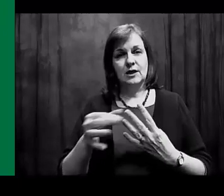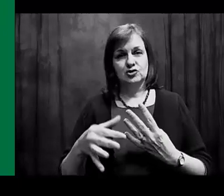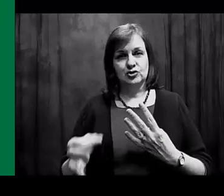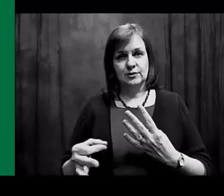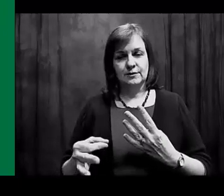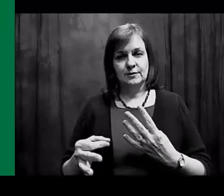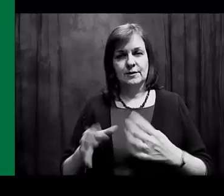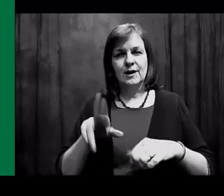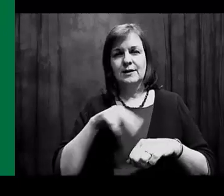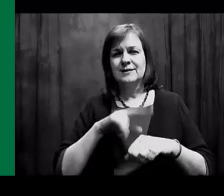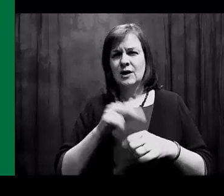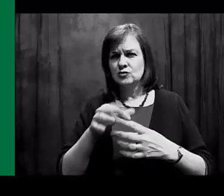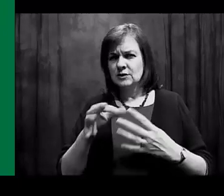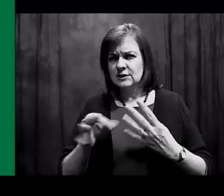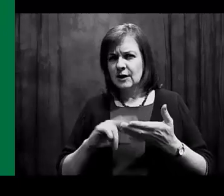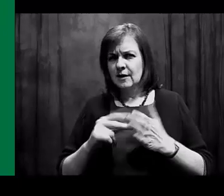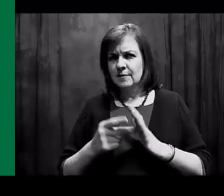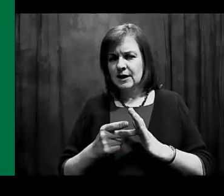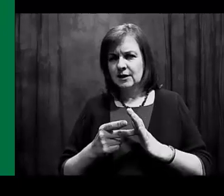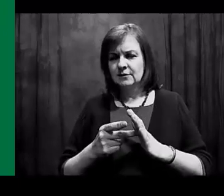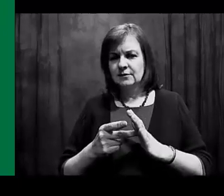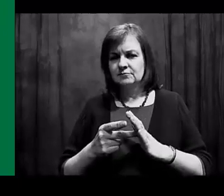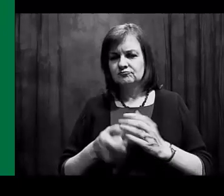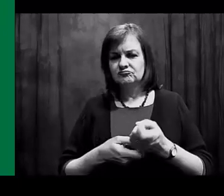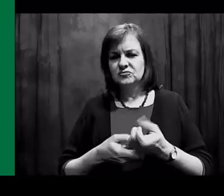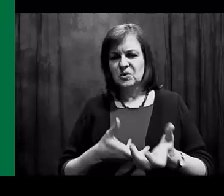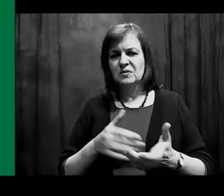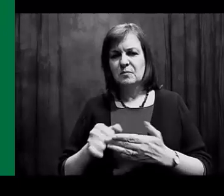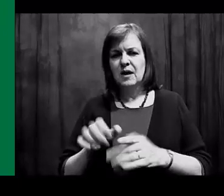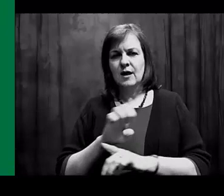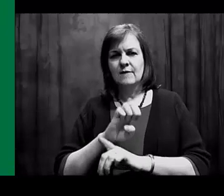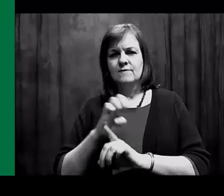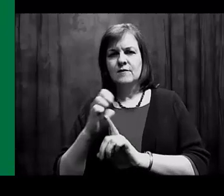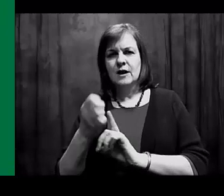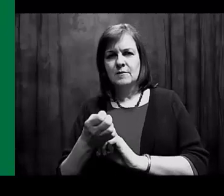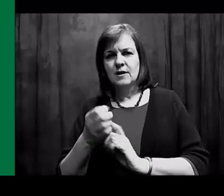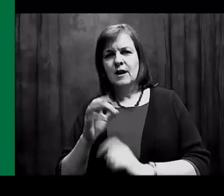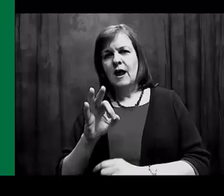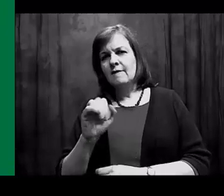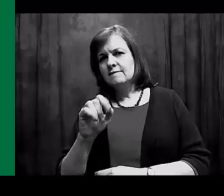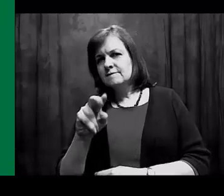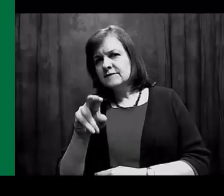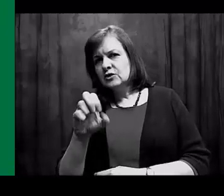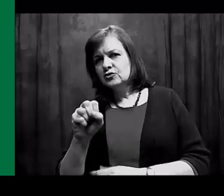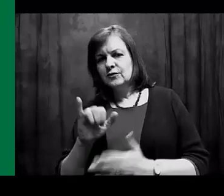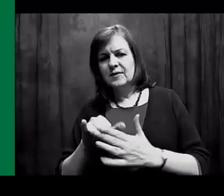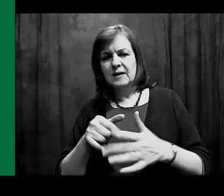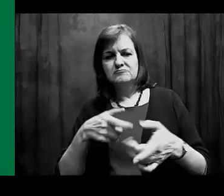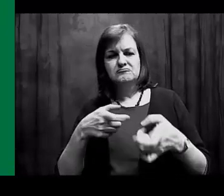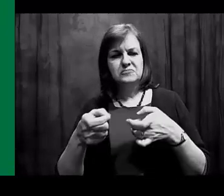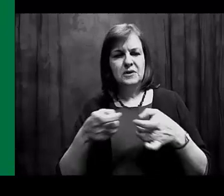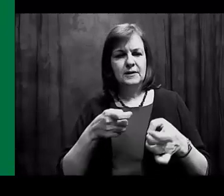so natural selection remember is environmental factors regulating